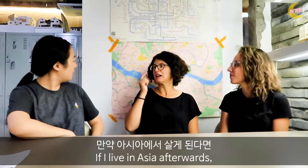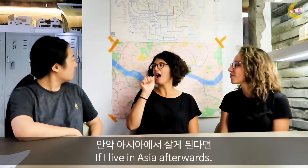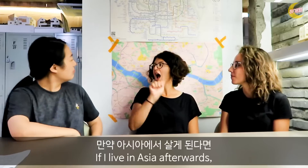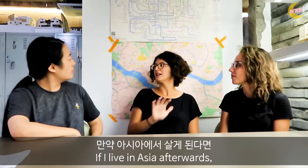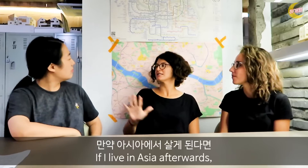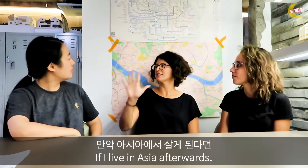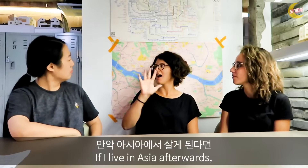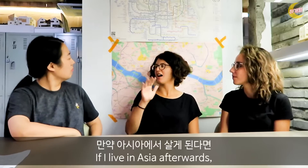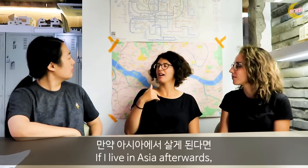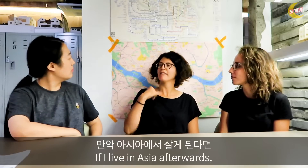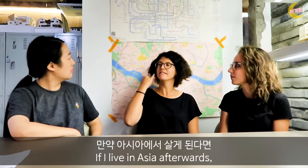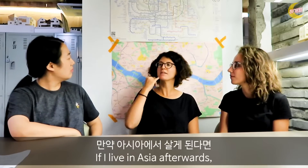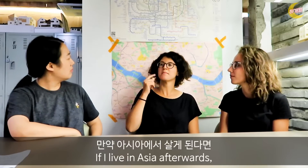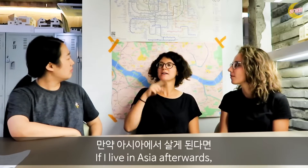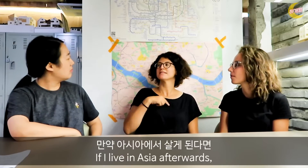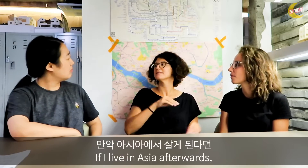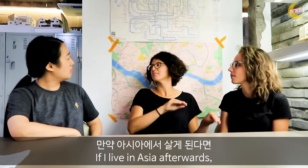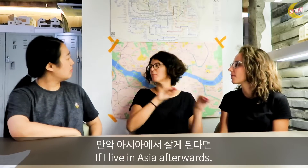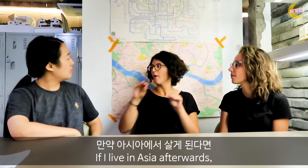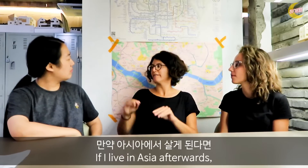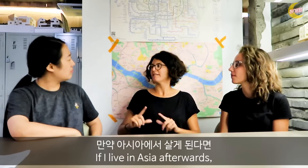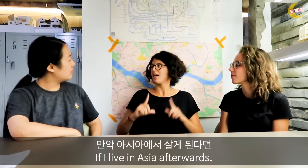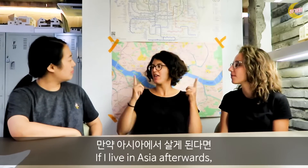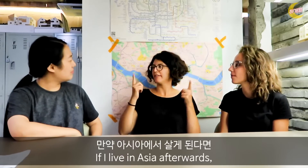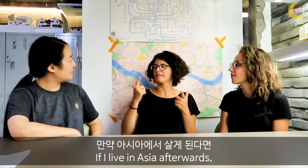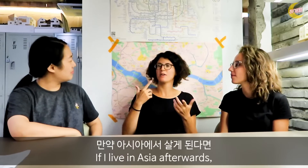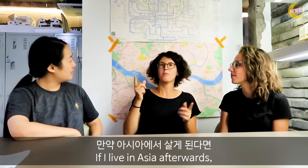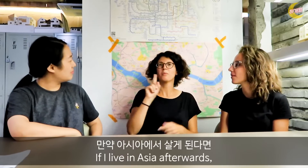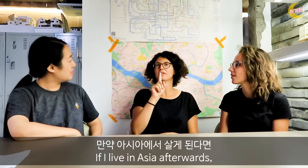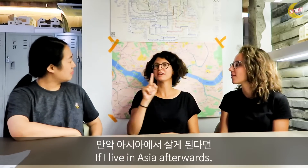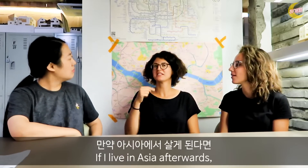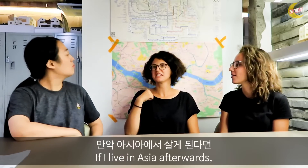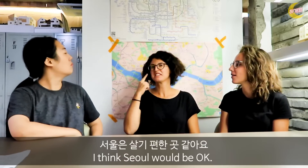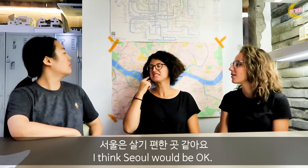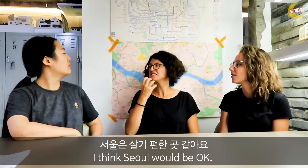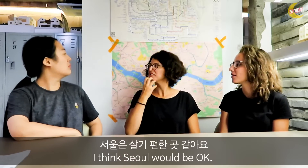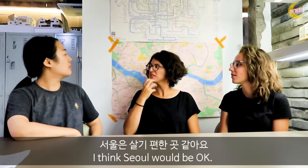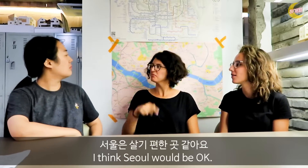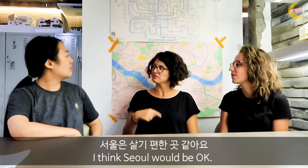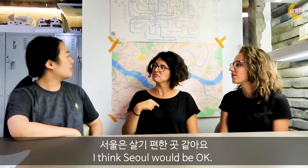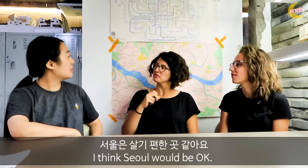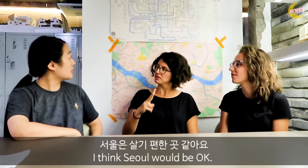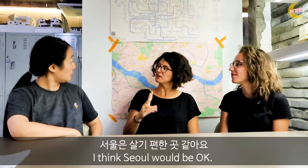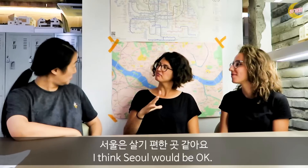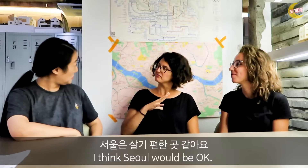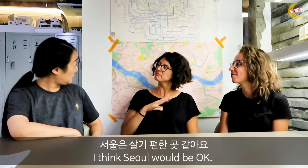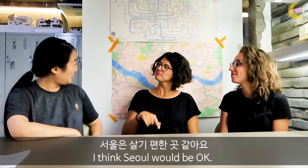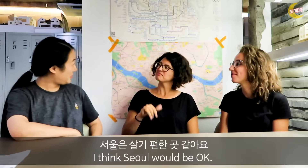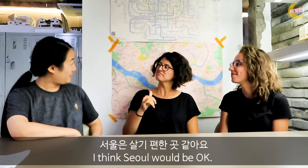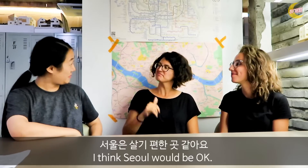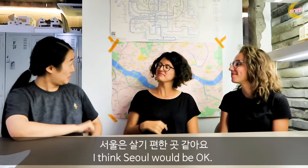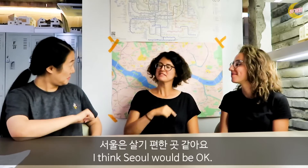If I live in Asia afterwards, I think Seoul would be OK.